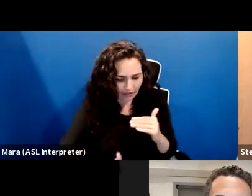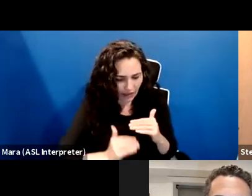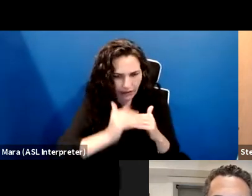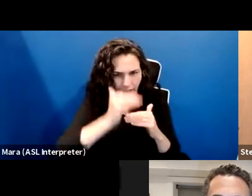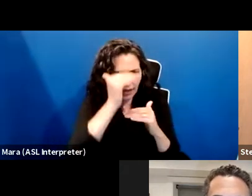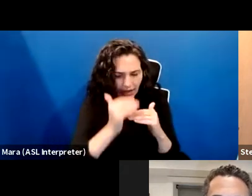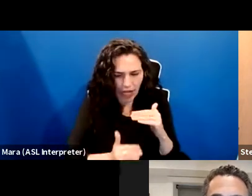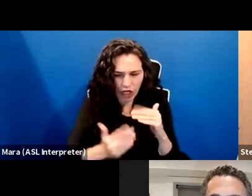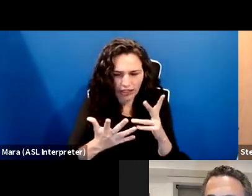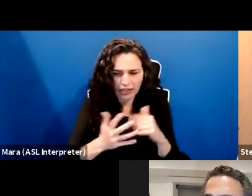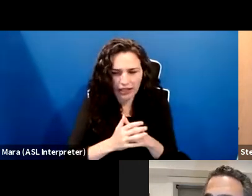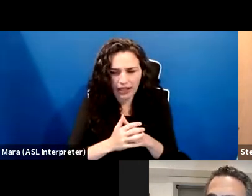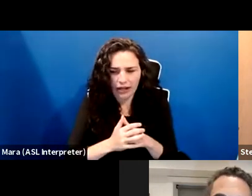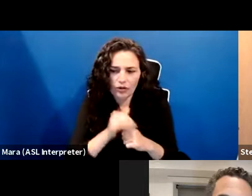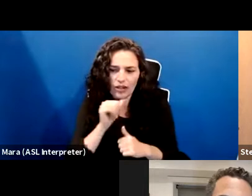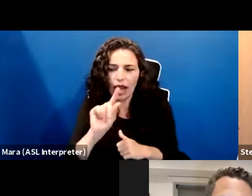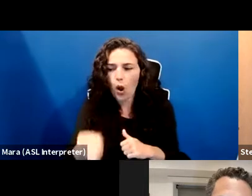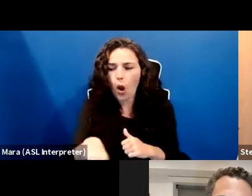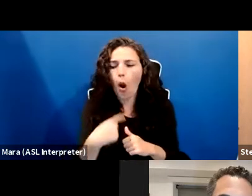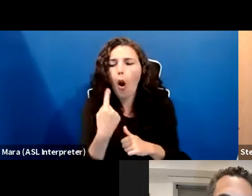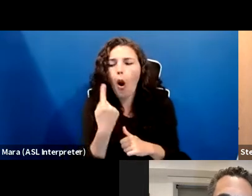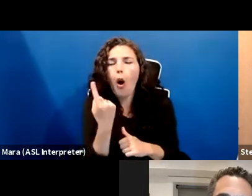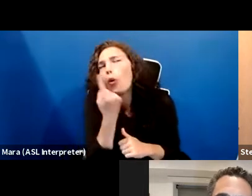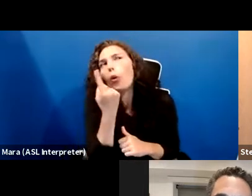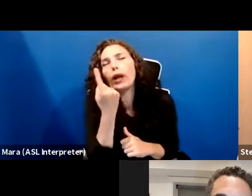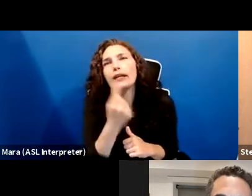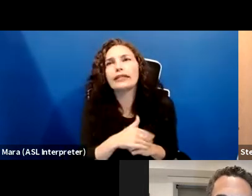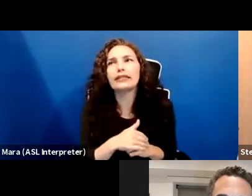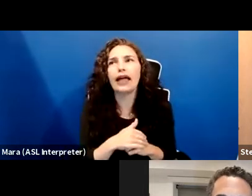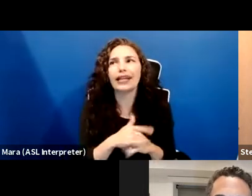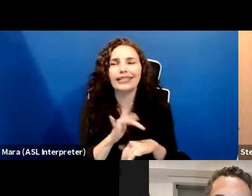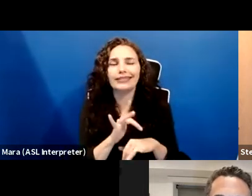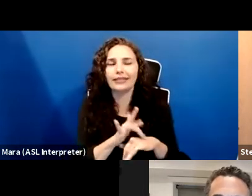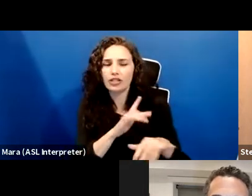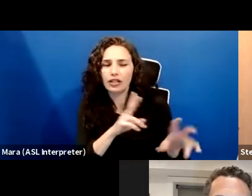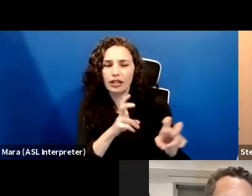touching the ball all the time. And whether it's the discussion with the patient pre and post operatively,